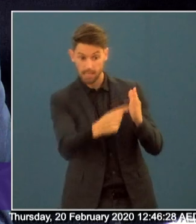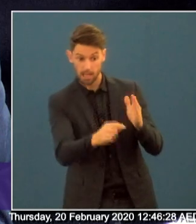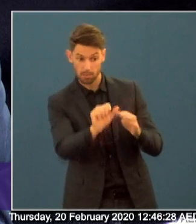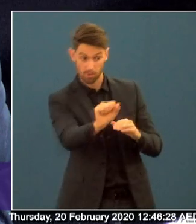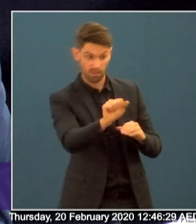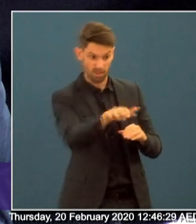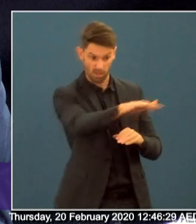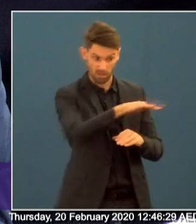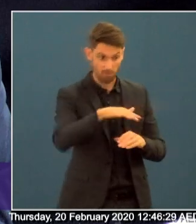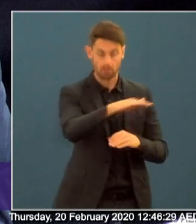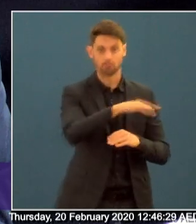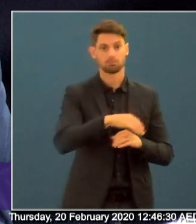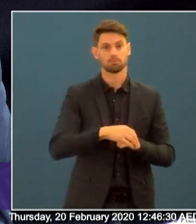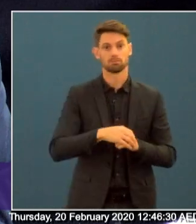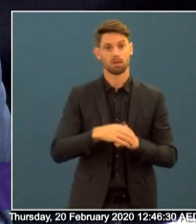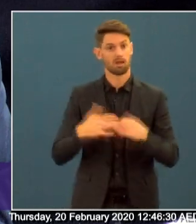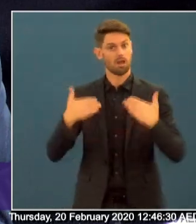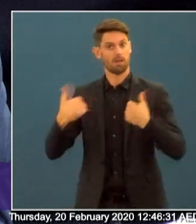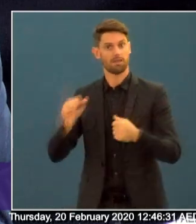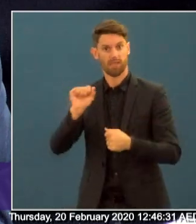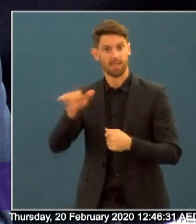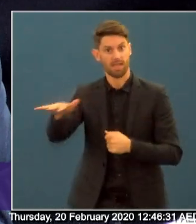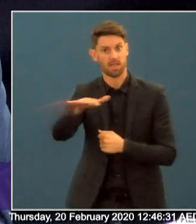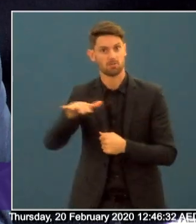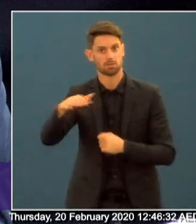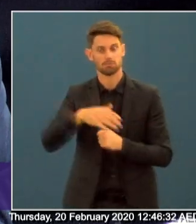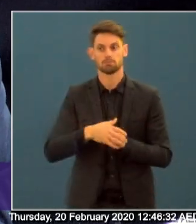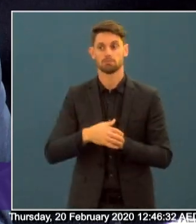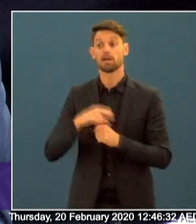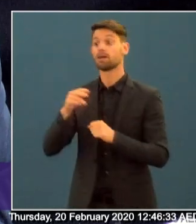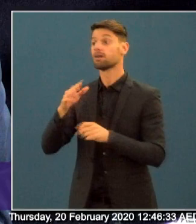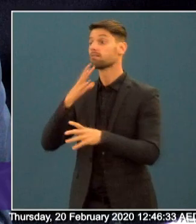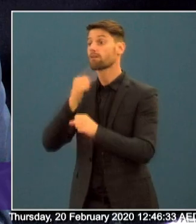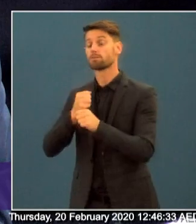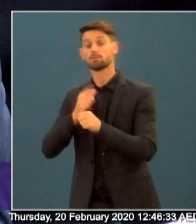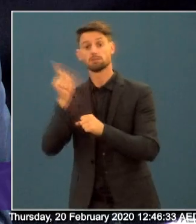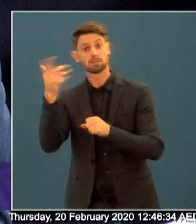That initiative was put out to tender, UNSW won a tender bid,